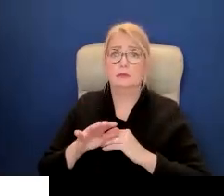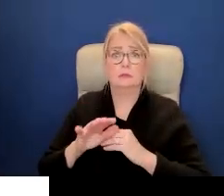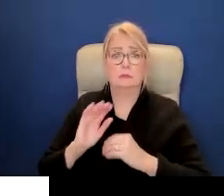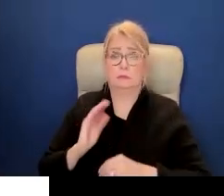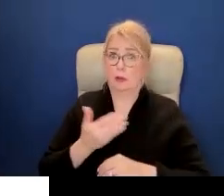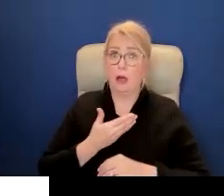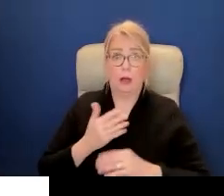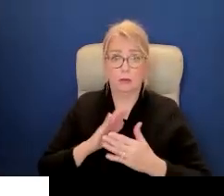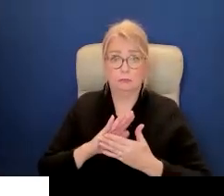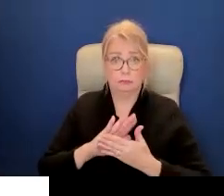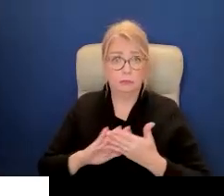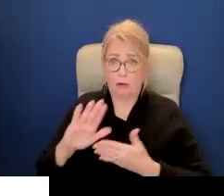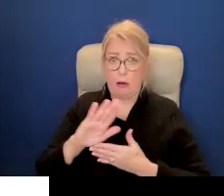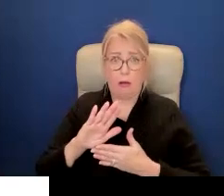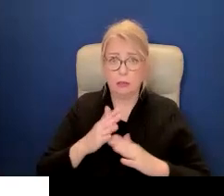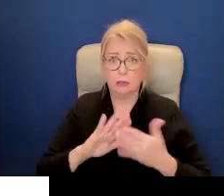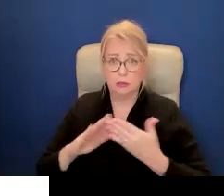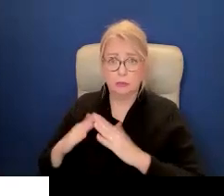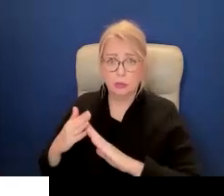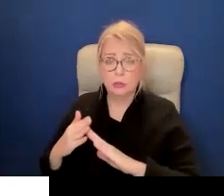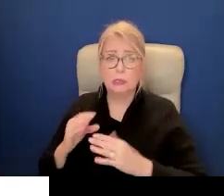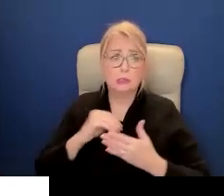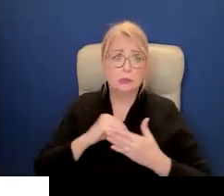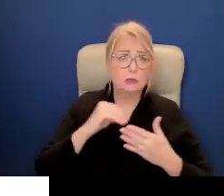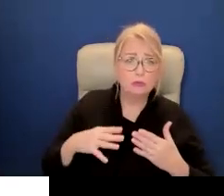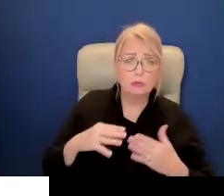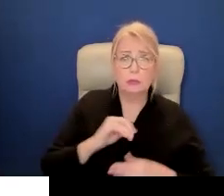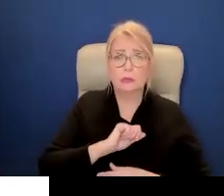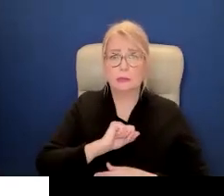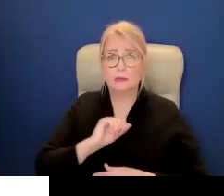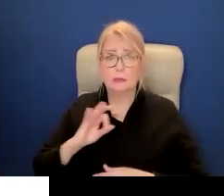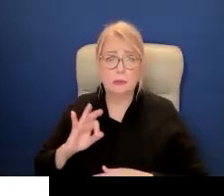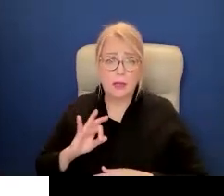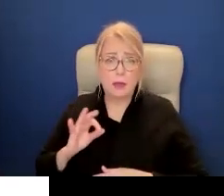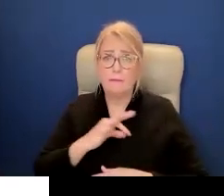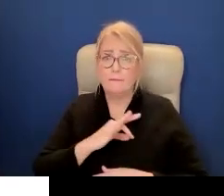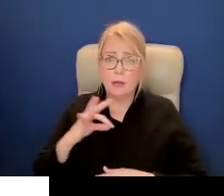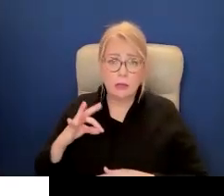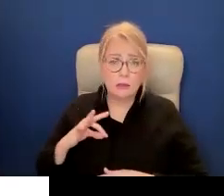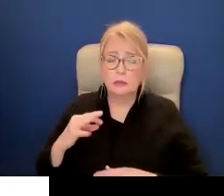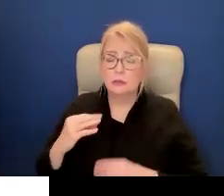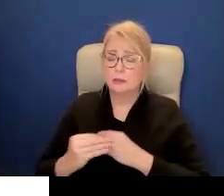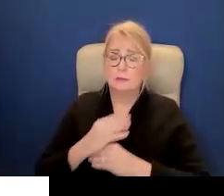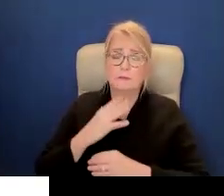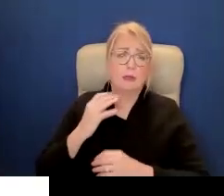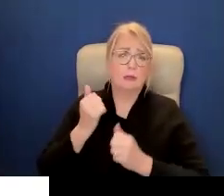community, whether it's students, staff or faculty. It affects us all. There's sometimes students don't know what to do.